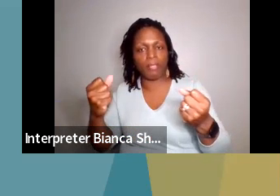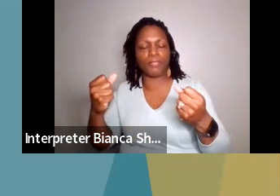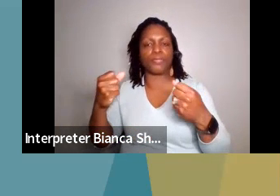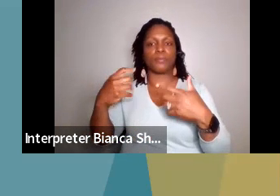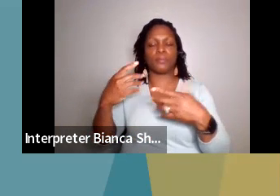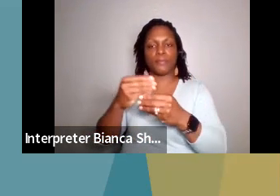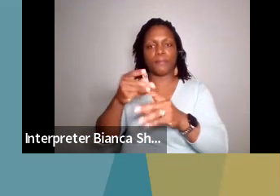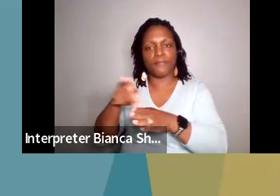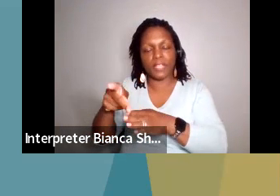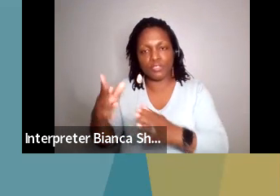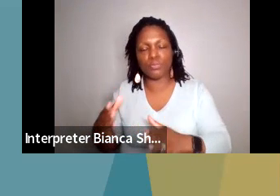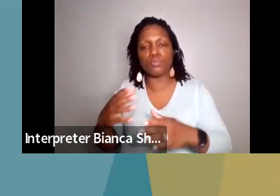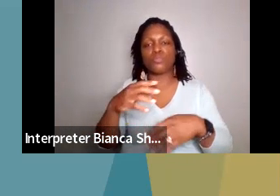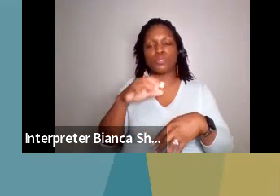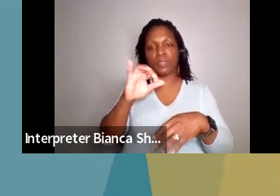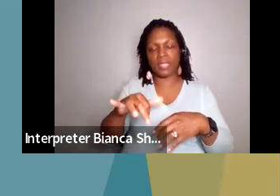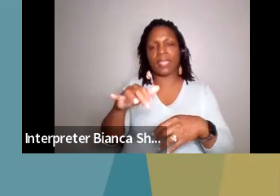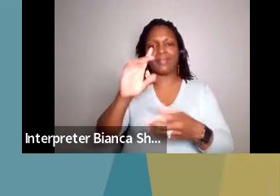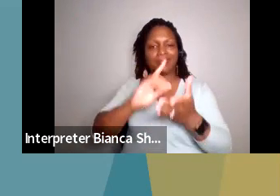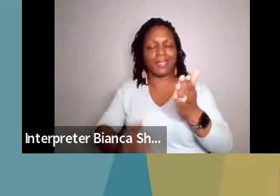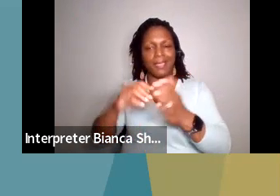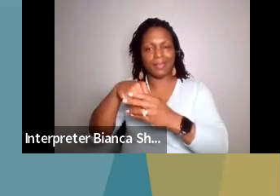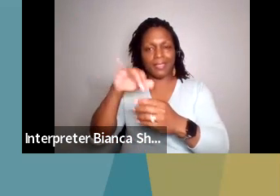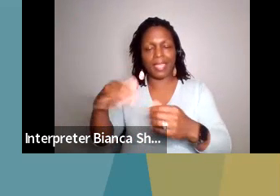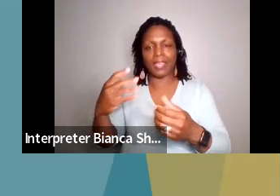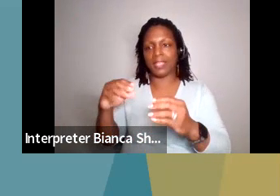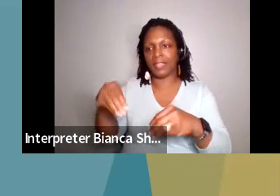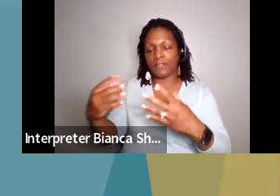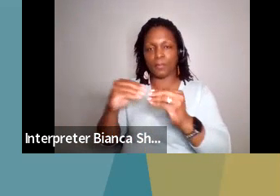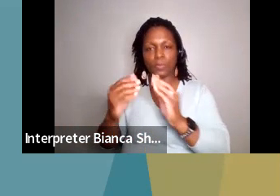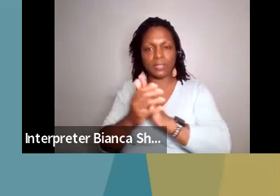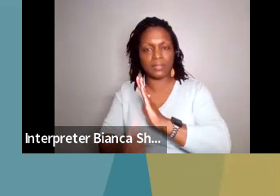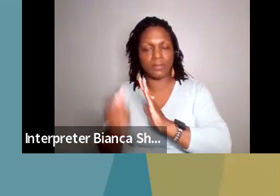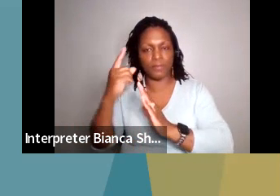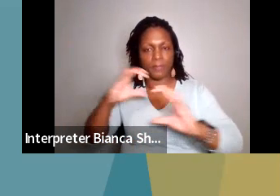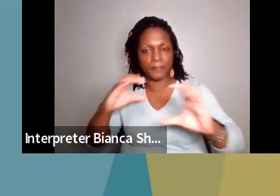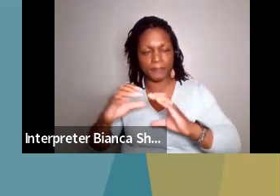That are that are designed to be inclusive of this population.